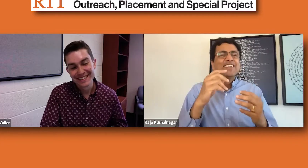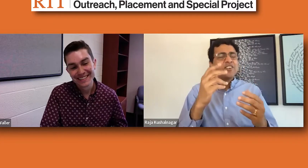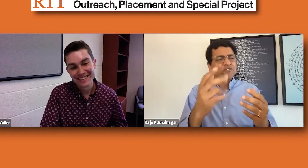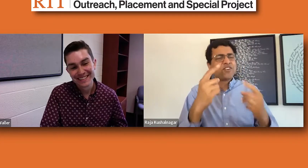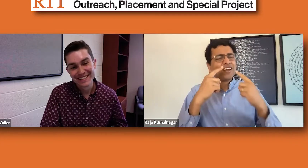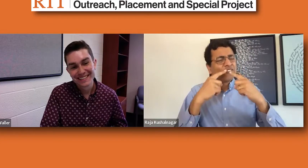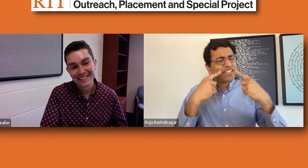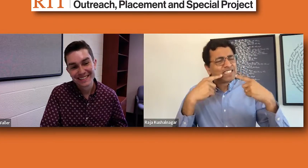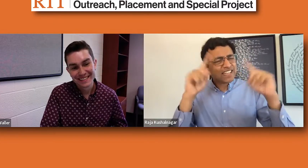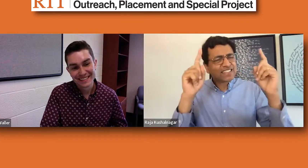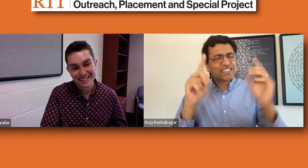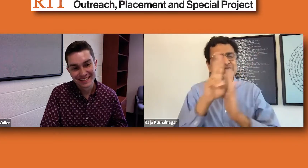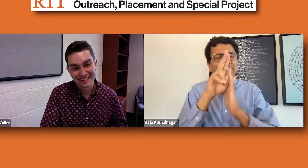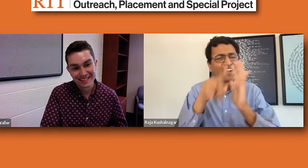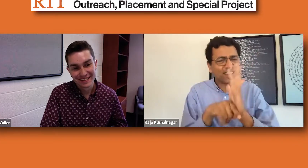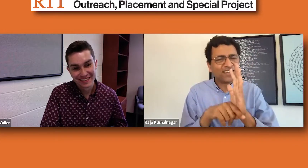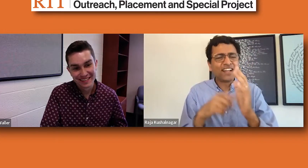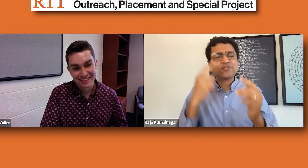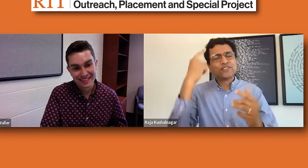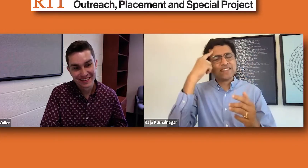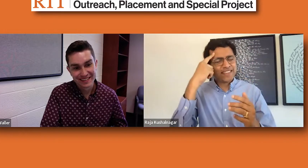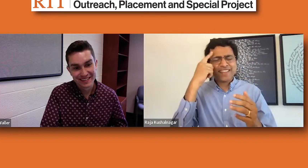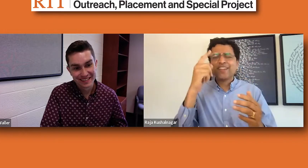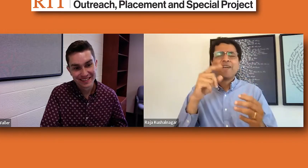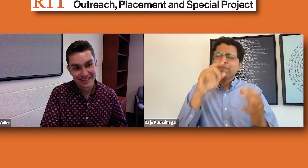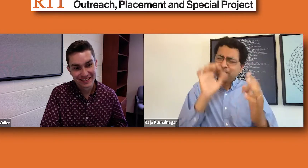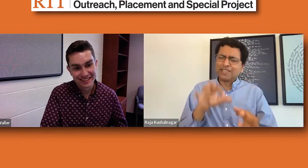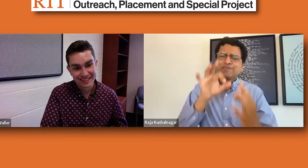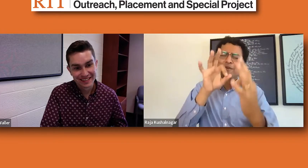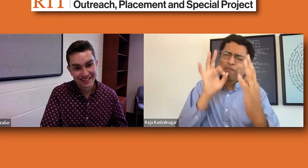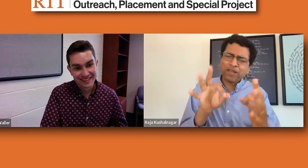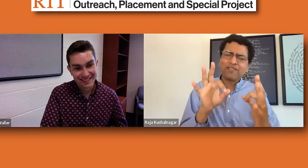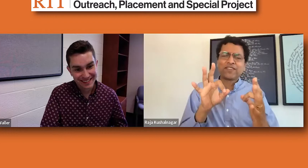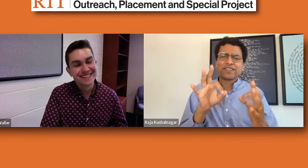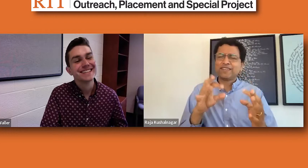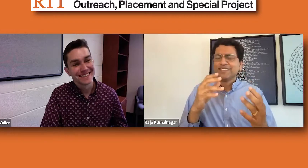I'm still learning that myself.